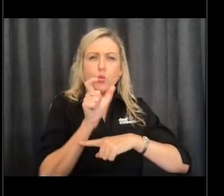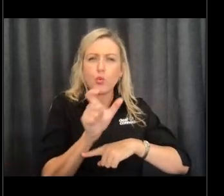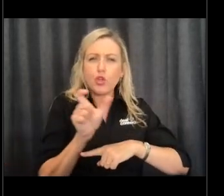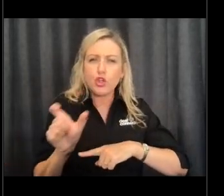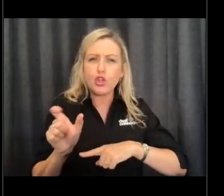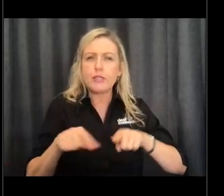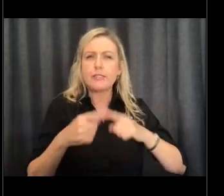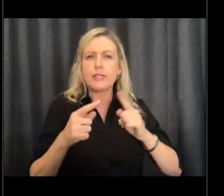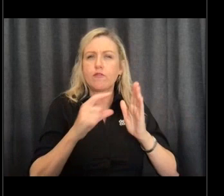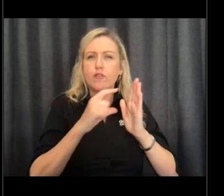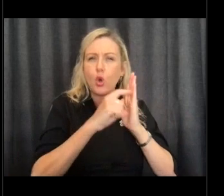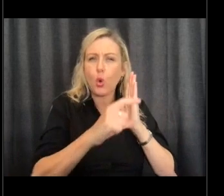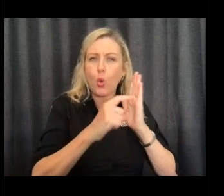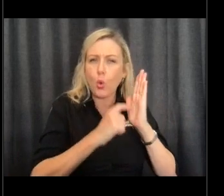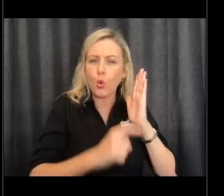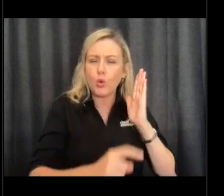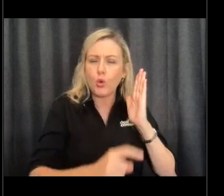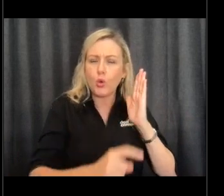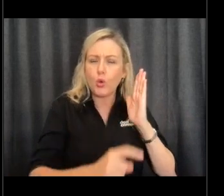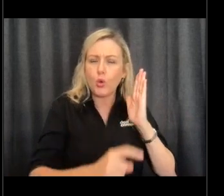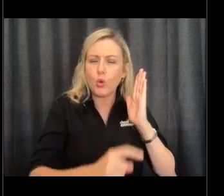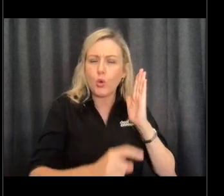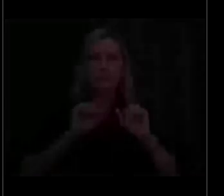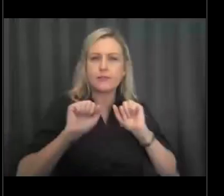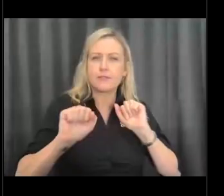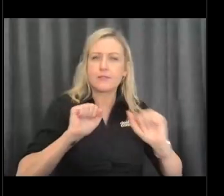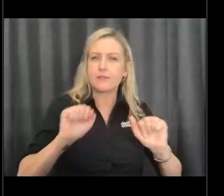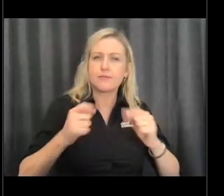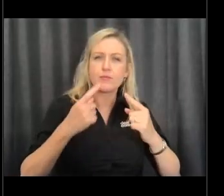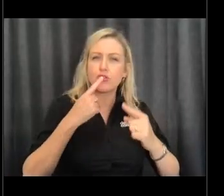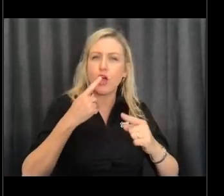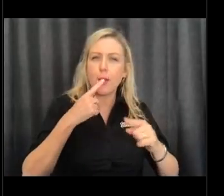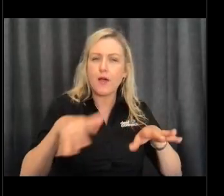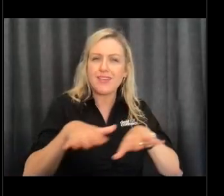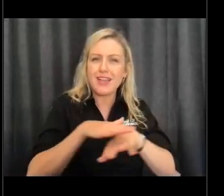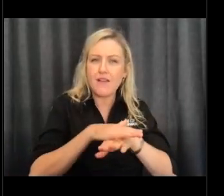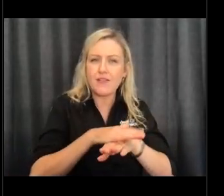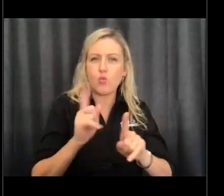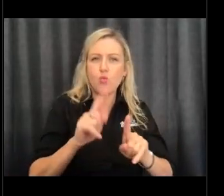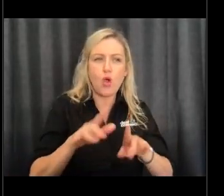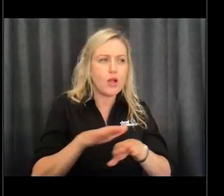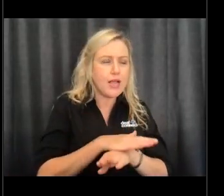There's different types of coverage within the policy so it's really important if you're